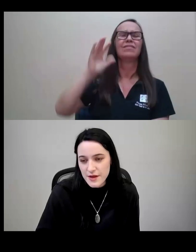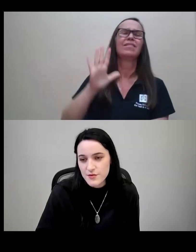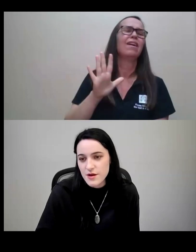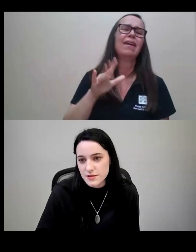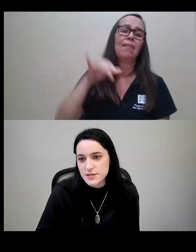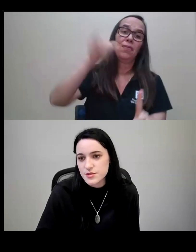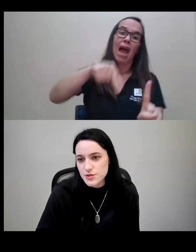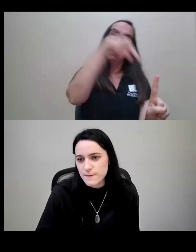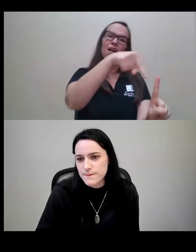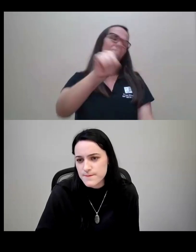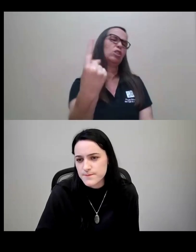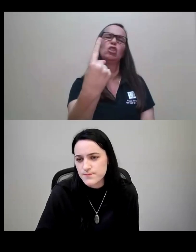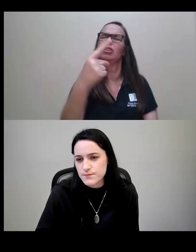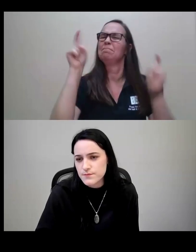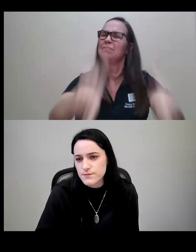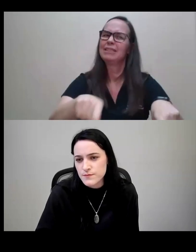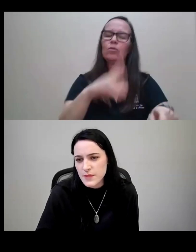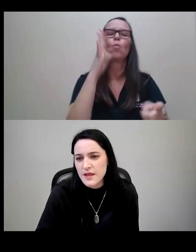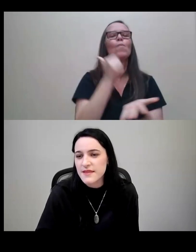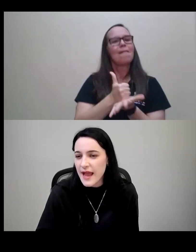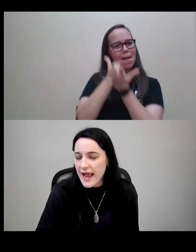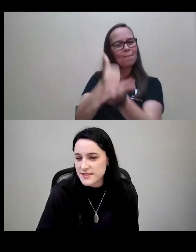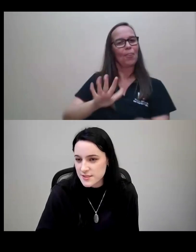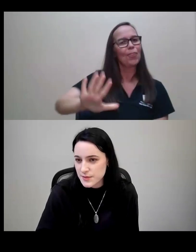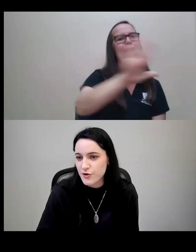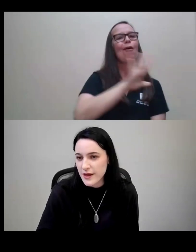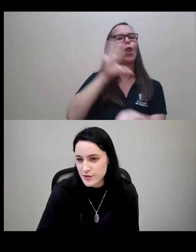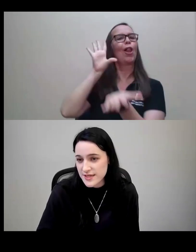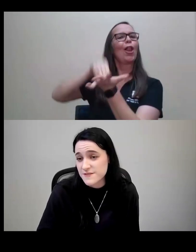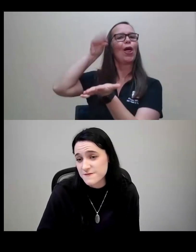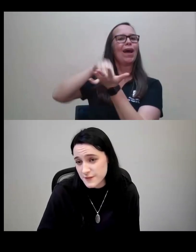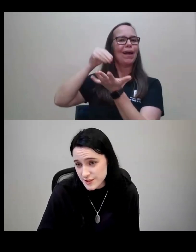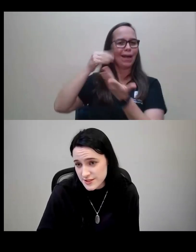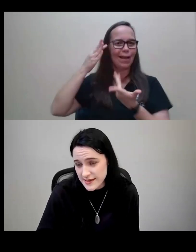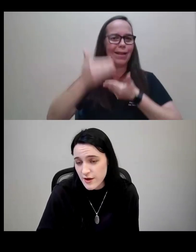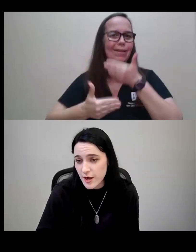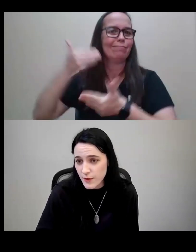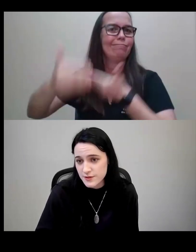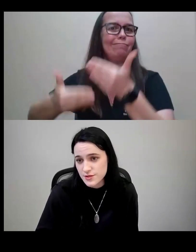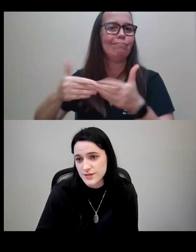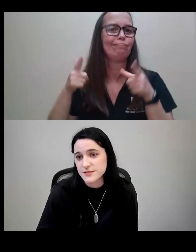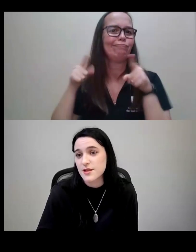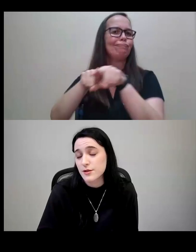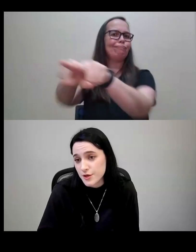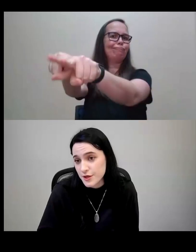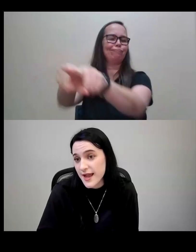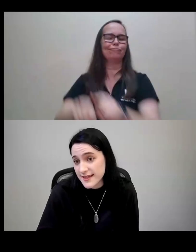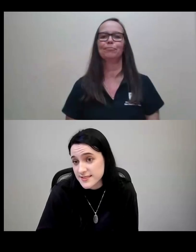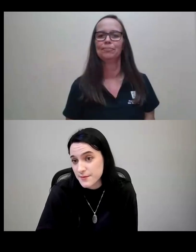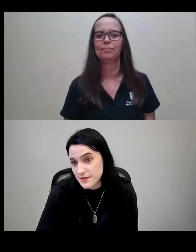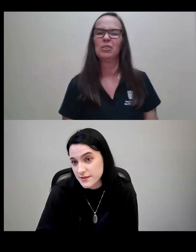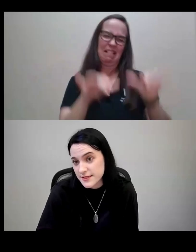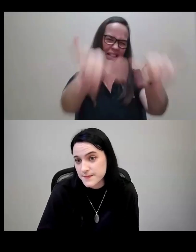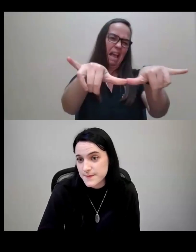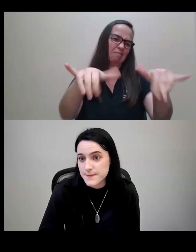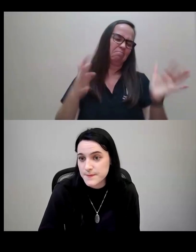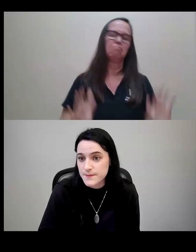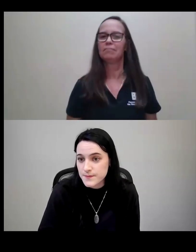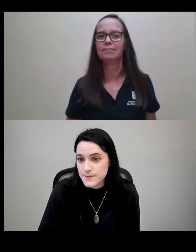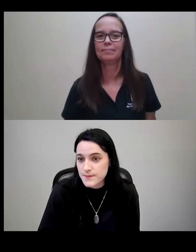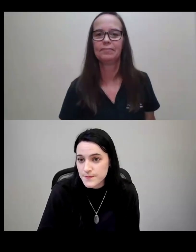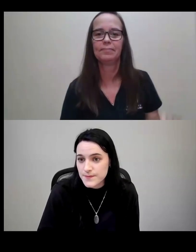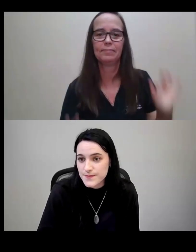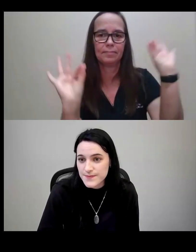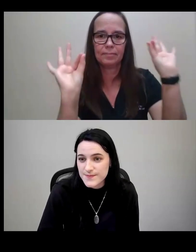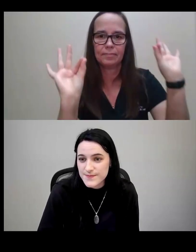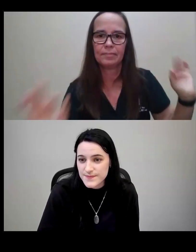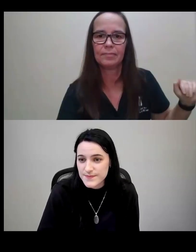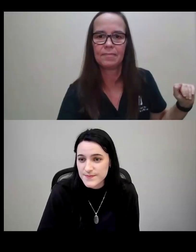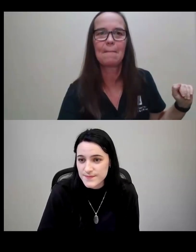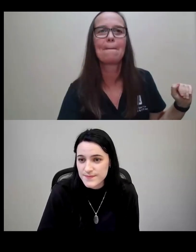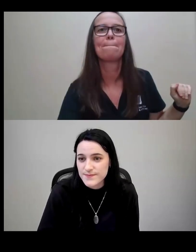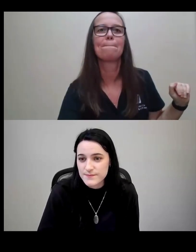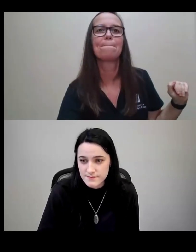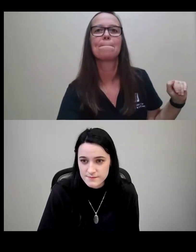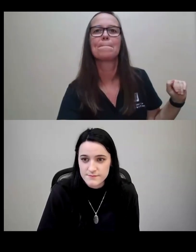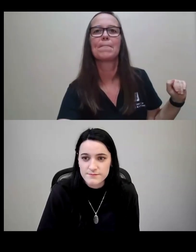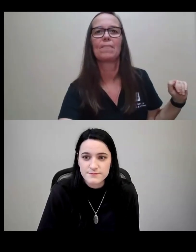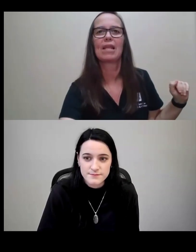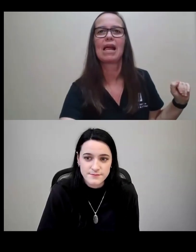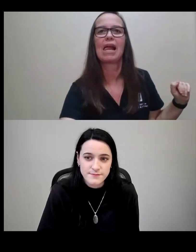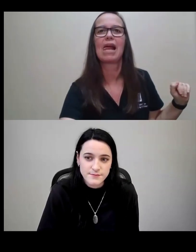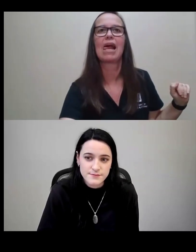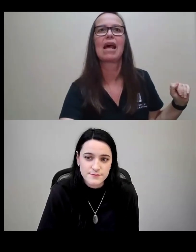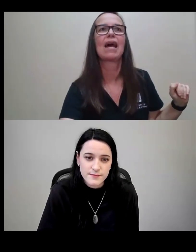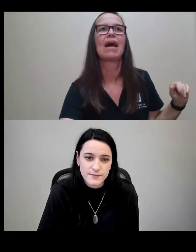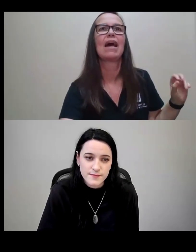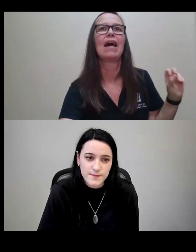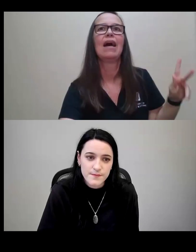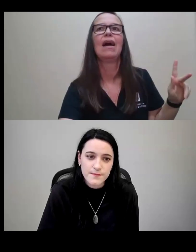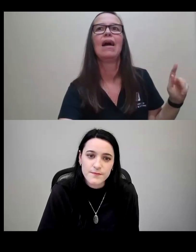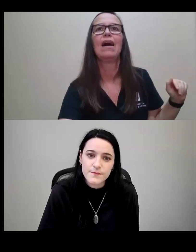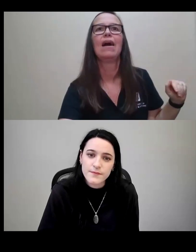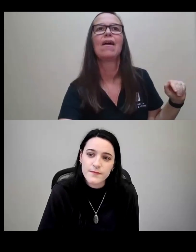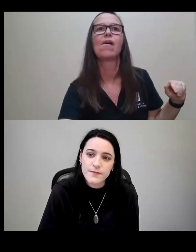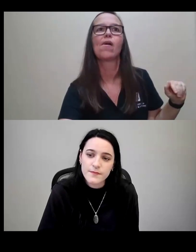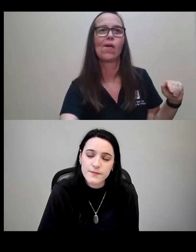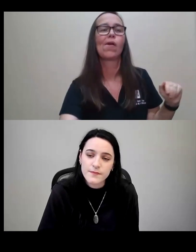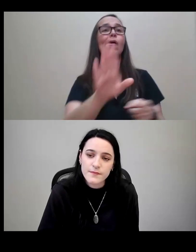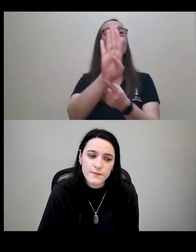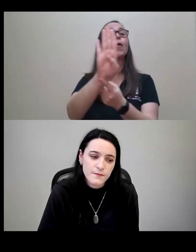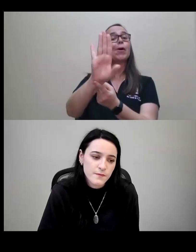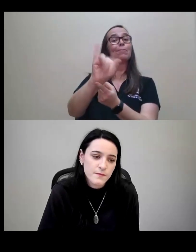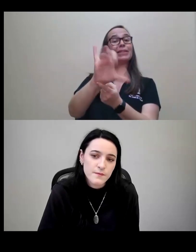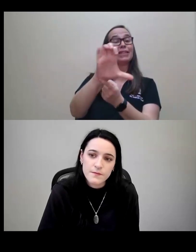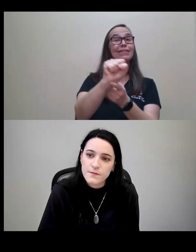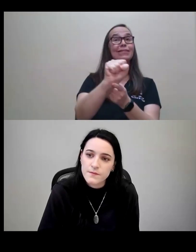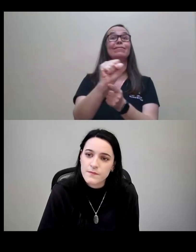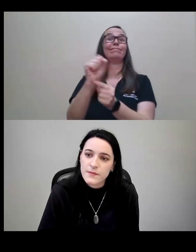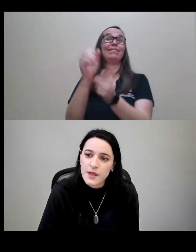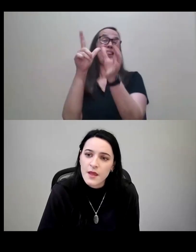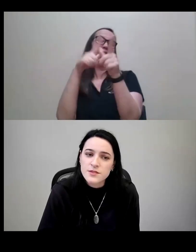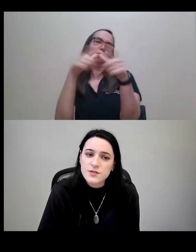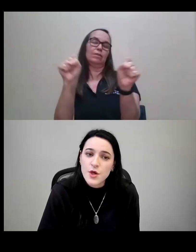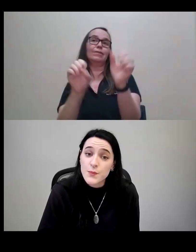background knowledge. That has to be prioritized first. It'll help our students learn academically.